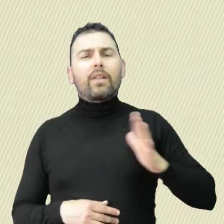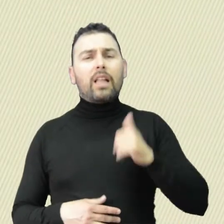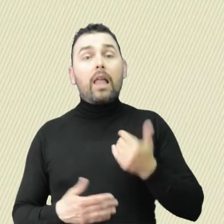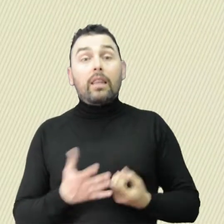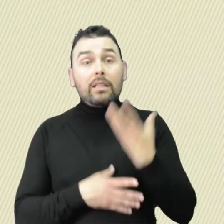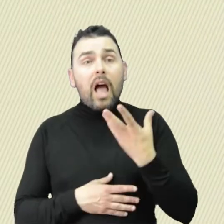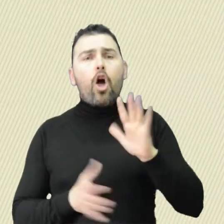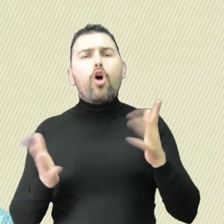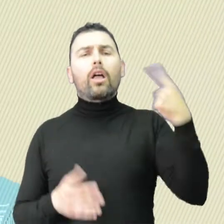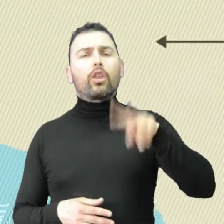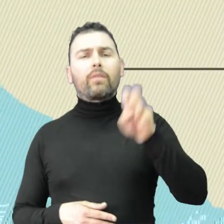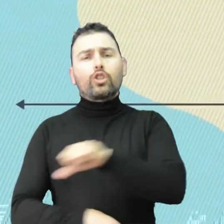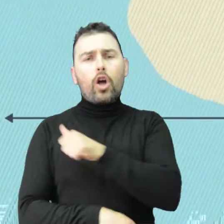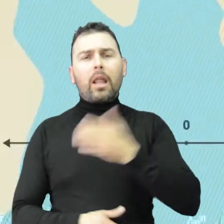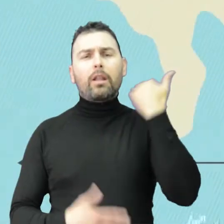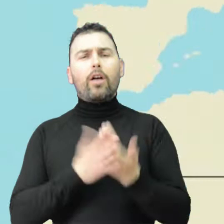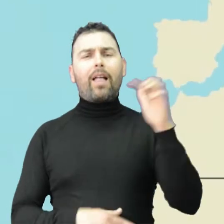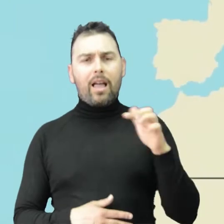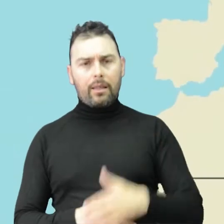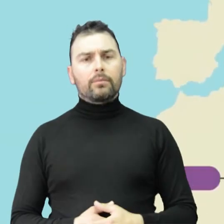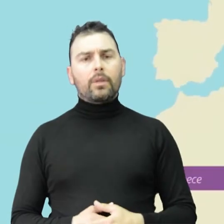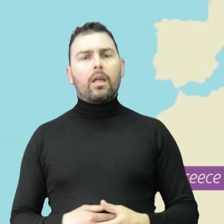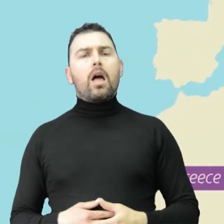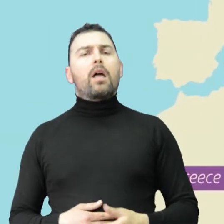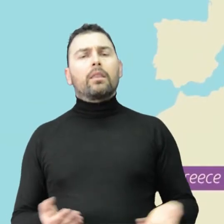The ancient Greek civilization emerged around 1200 BC